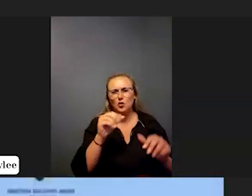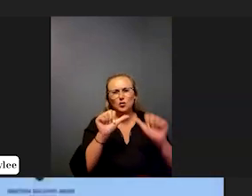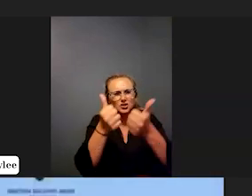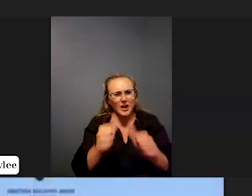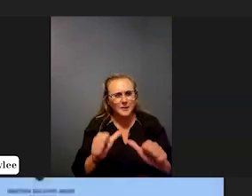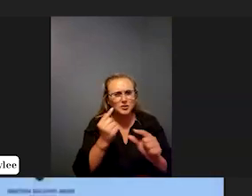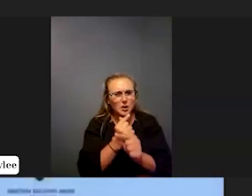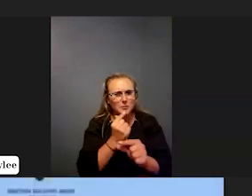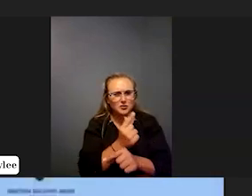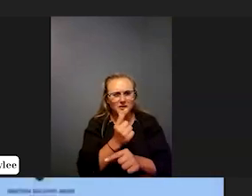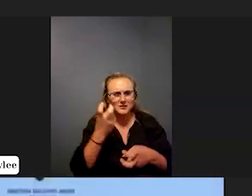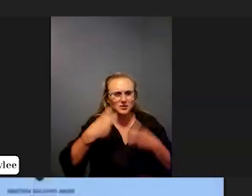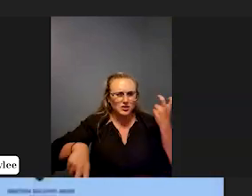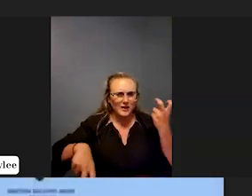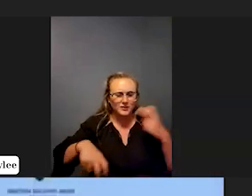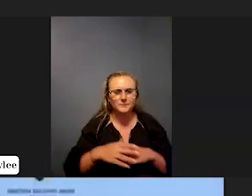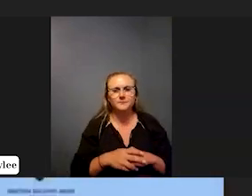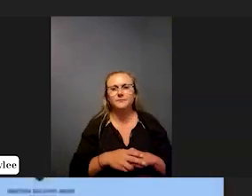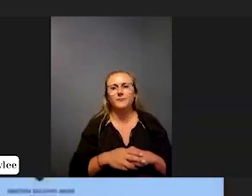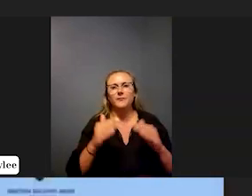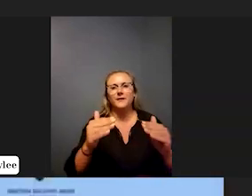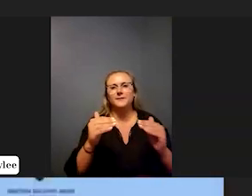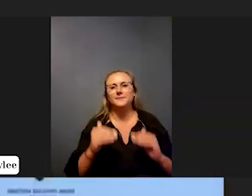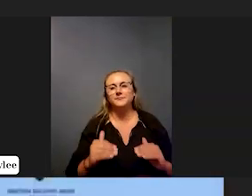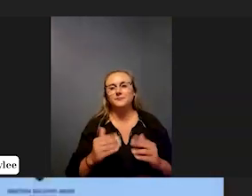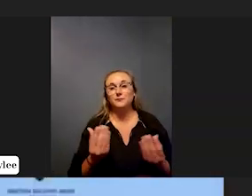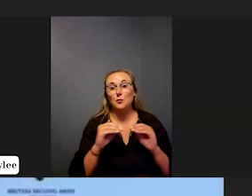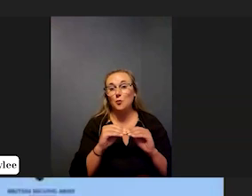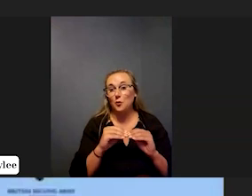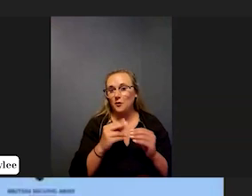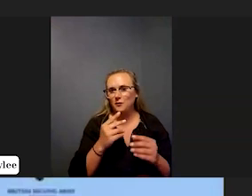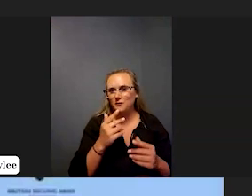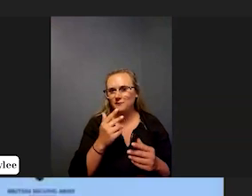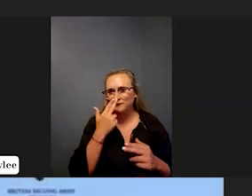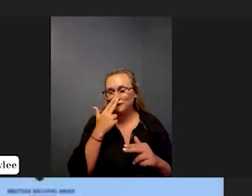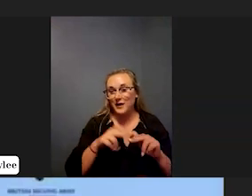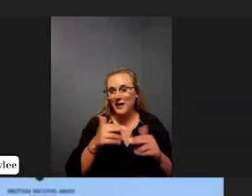Even more fun. Um, I have a picture of the D-Day invasion here on the screen from history.